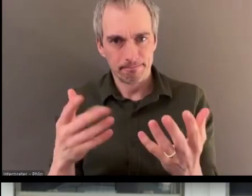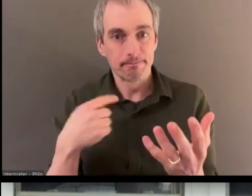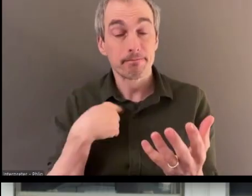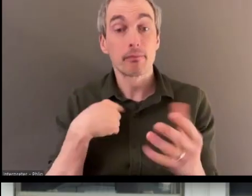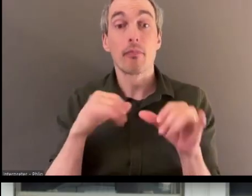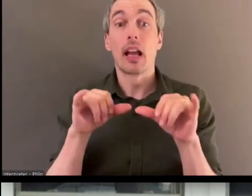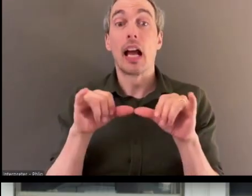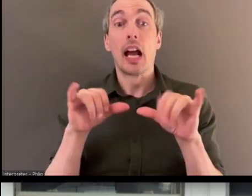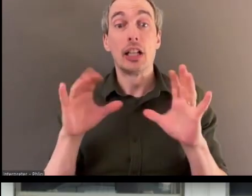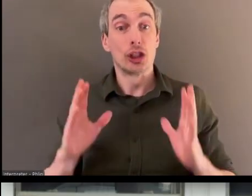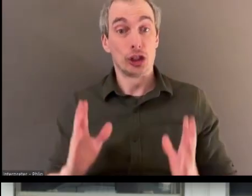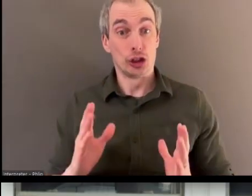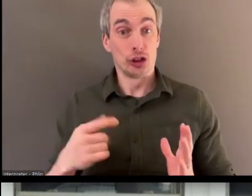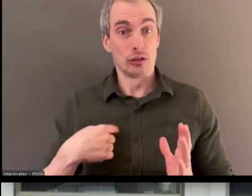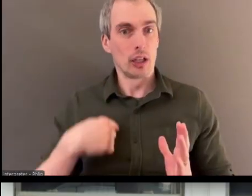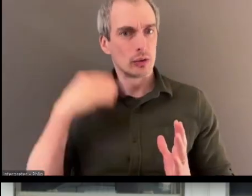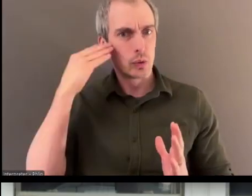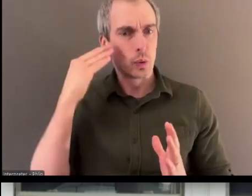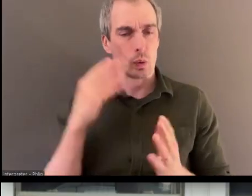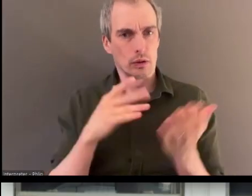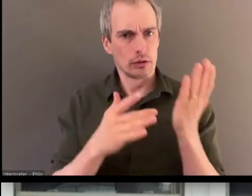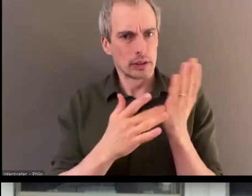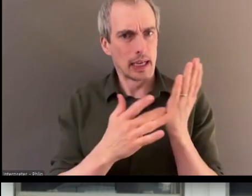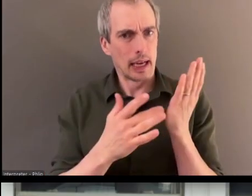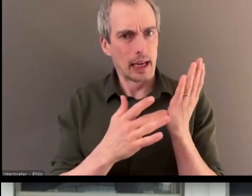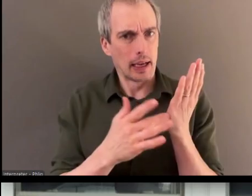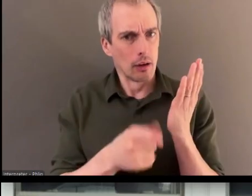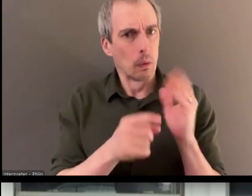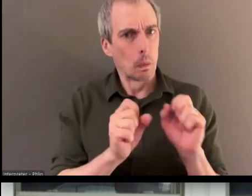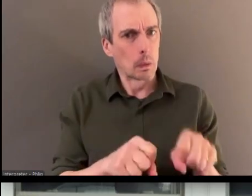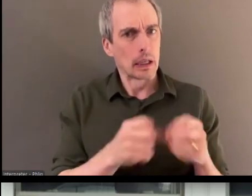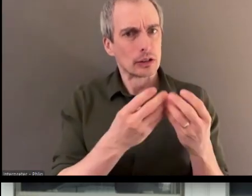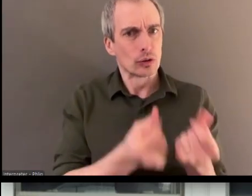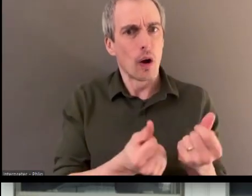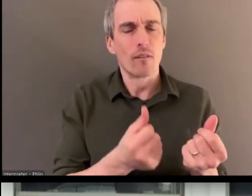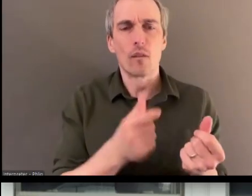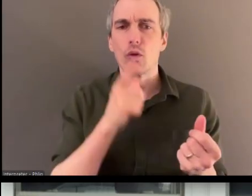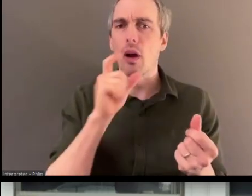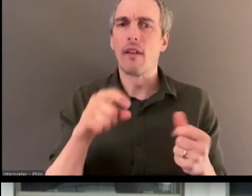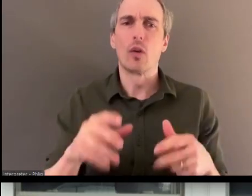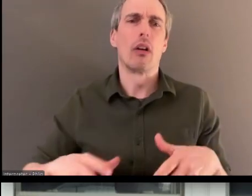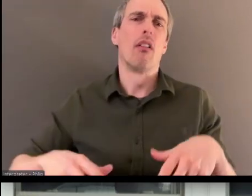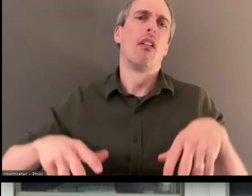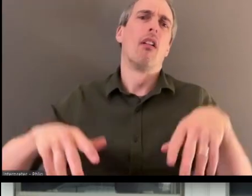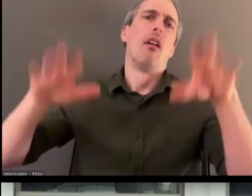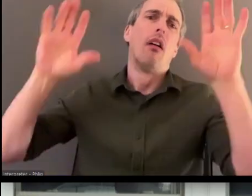We didn't just have to throw up our hands or bring a bunch of PDFs to the dumpster to light on fire.